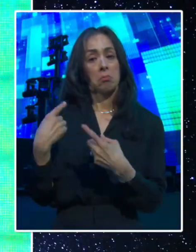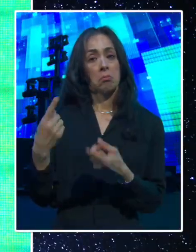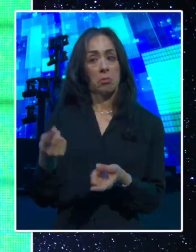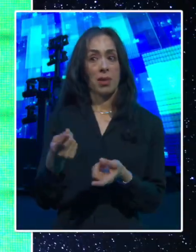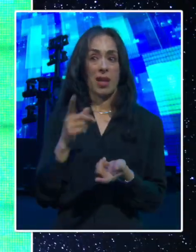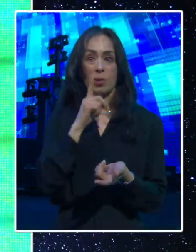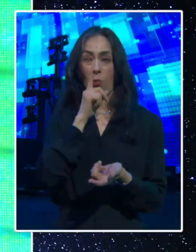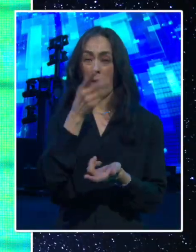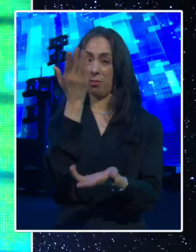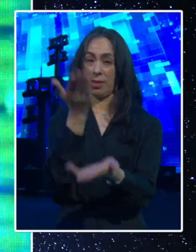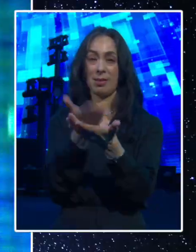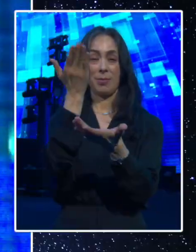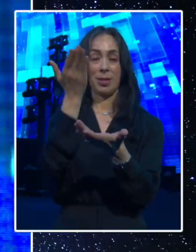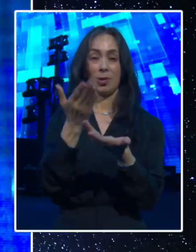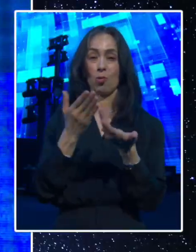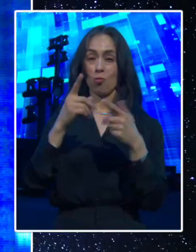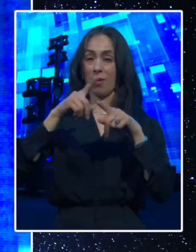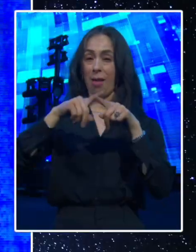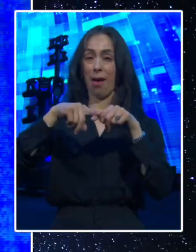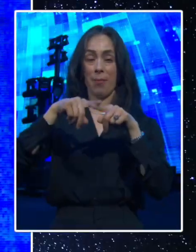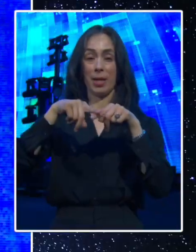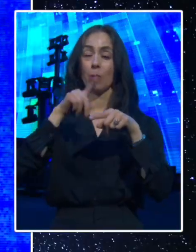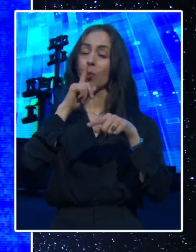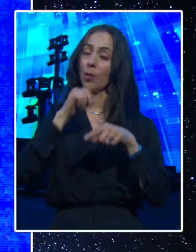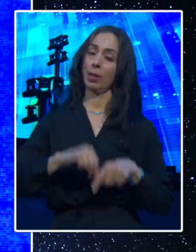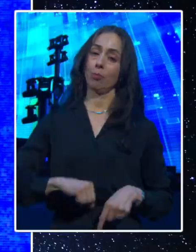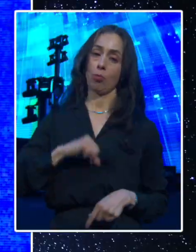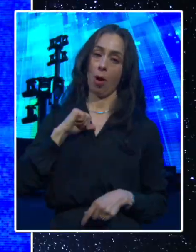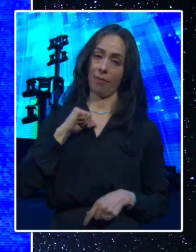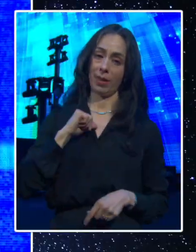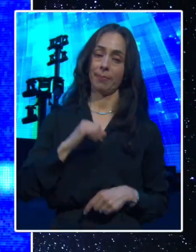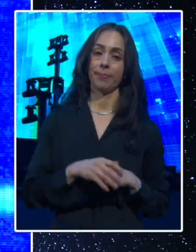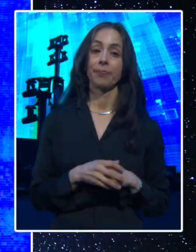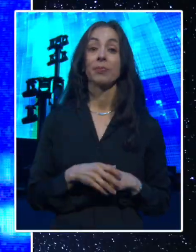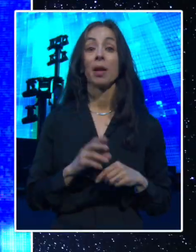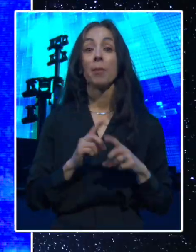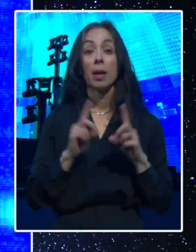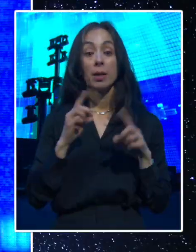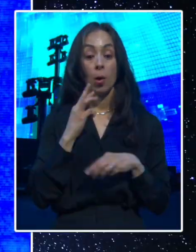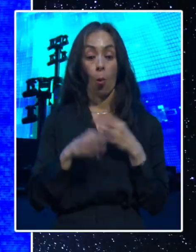and that's a real testament to the reliability, which we are really proud of it.